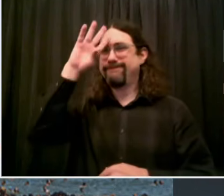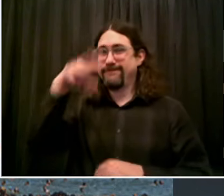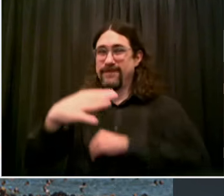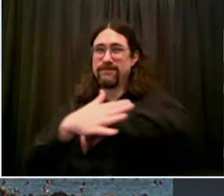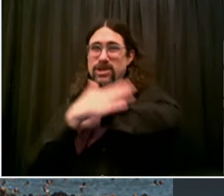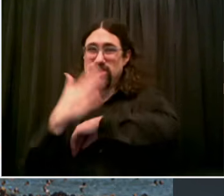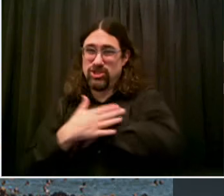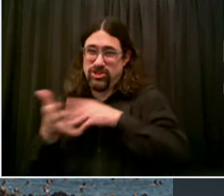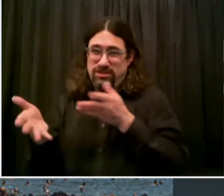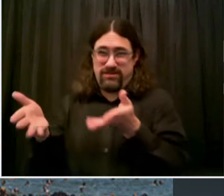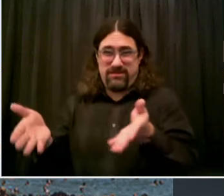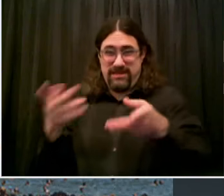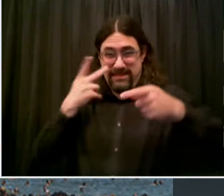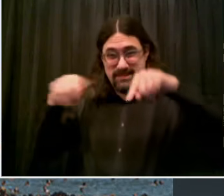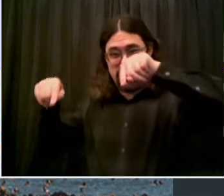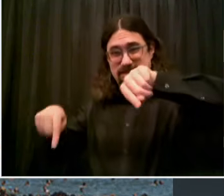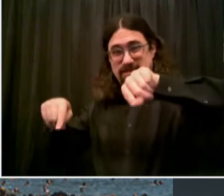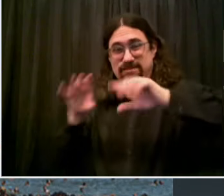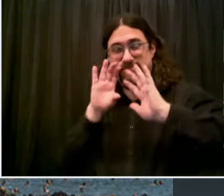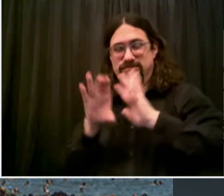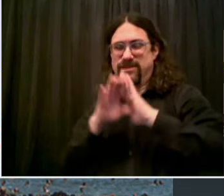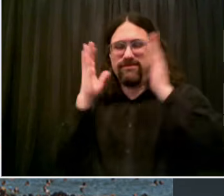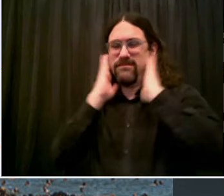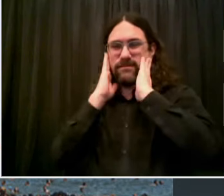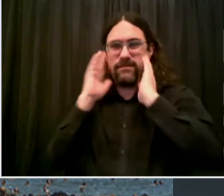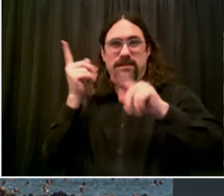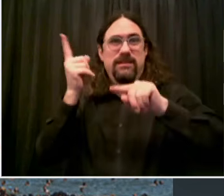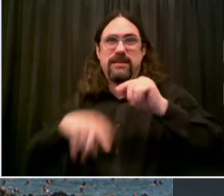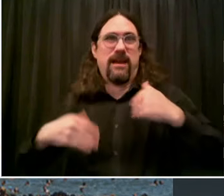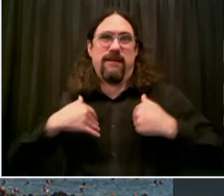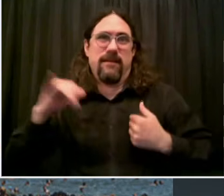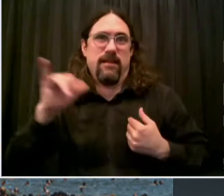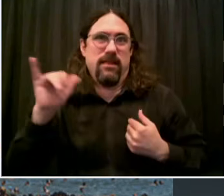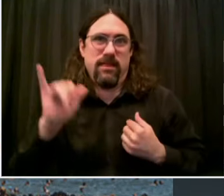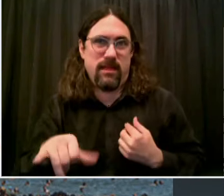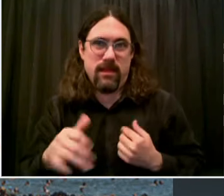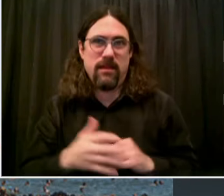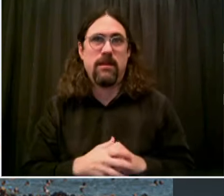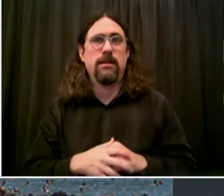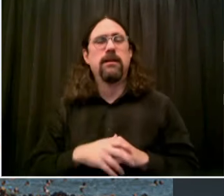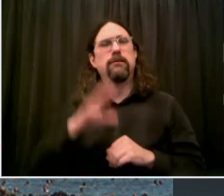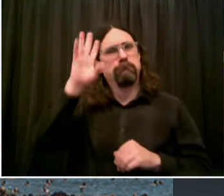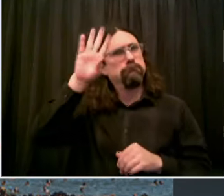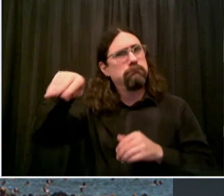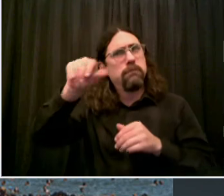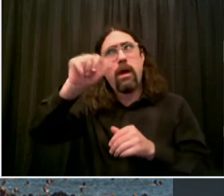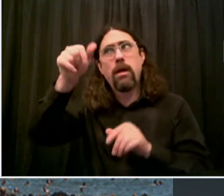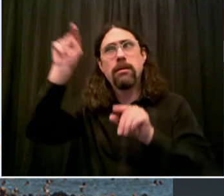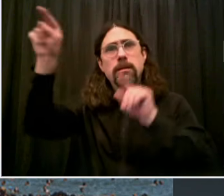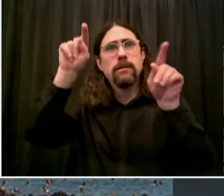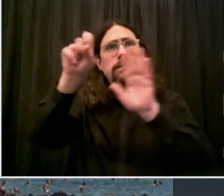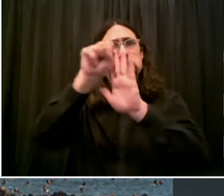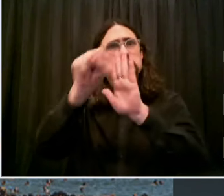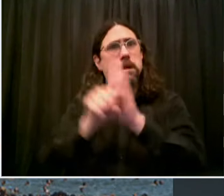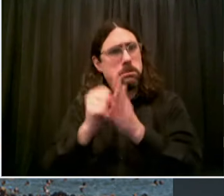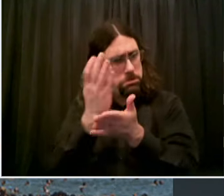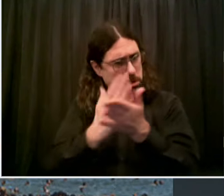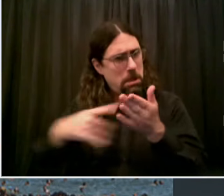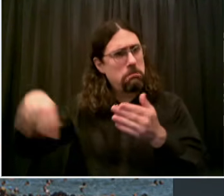YORK HAS SAID THAT DIFFERENT LOCALITIES CAN MAKE DIFFERENT CHOICES. SOME ARE DECIDING IN THE